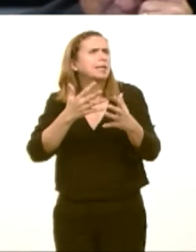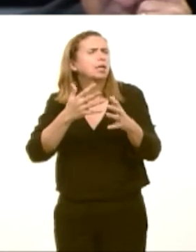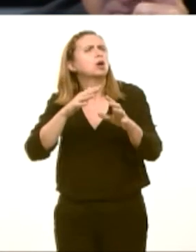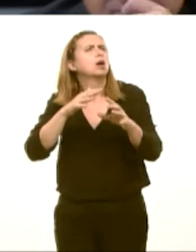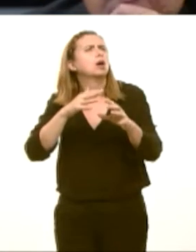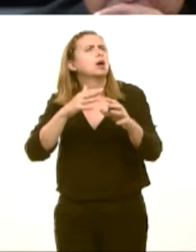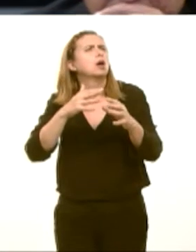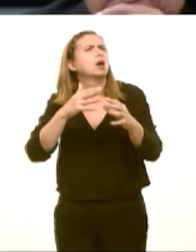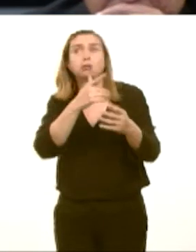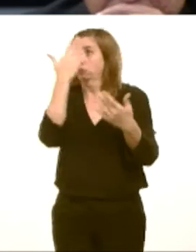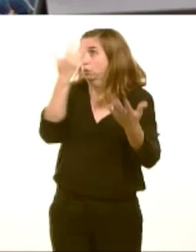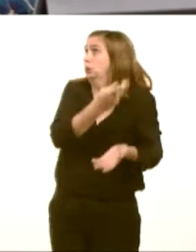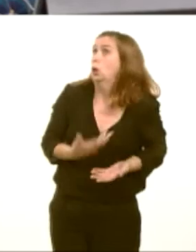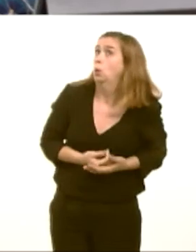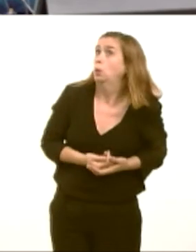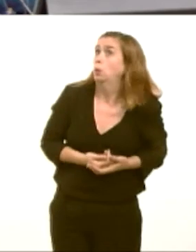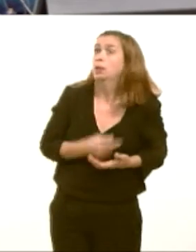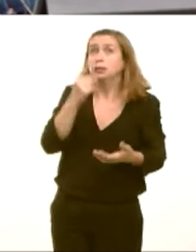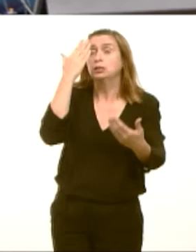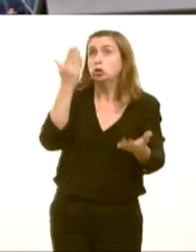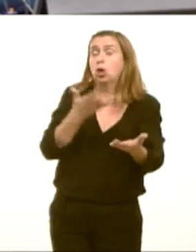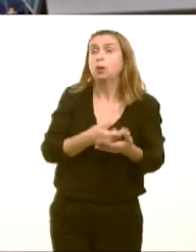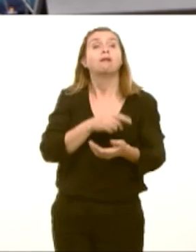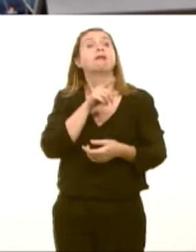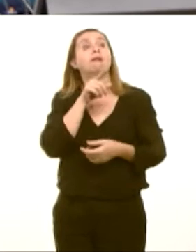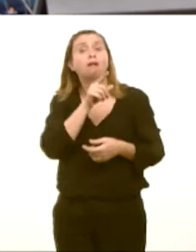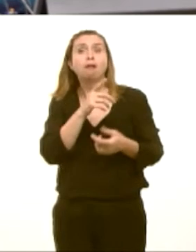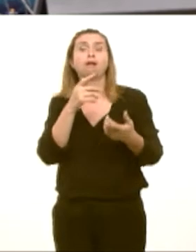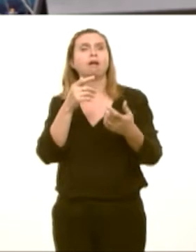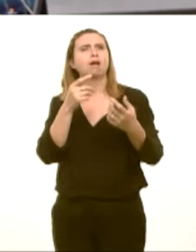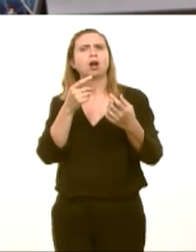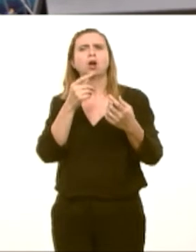But, itís not just education authorities that are in need of help from your Government.